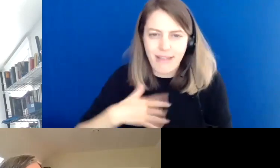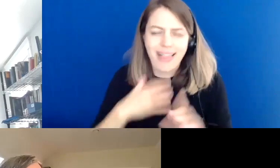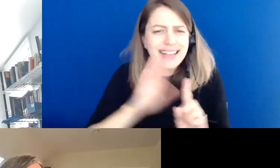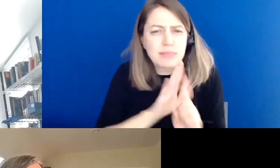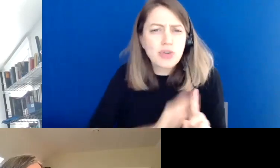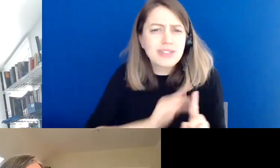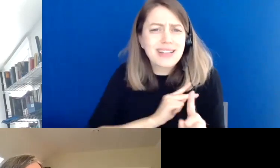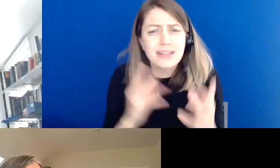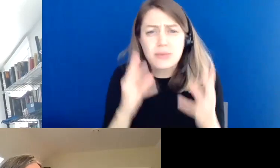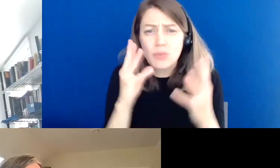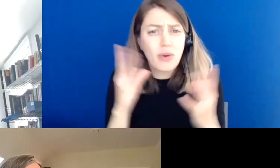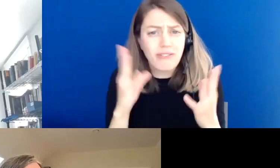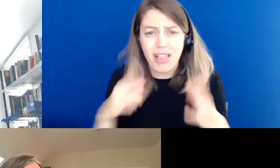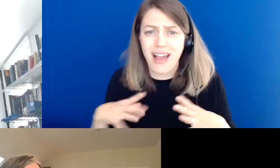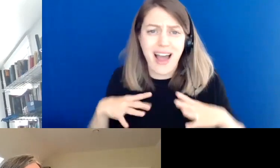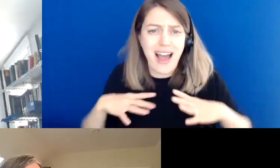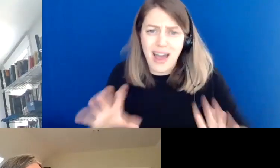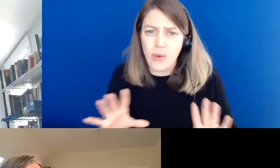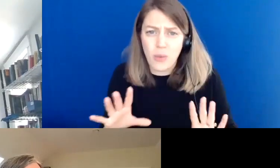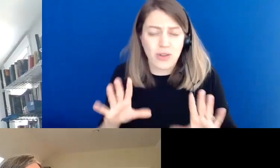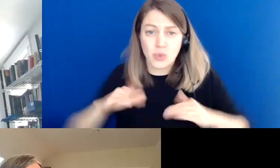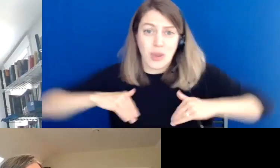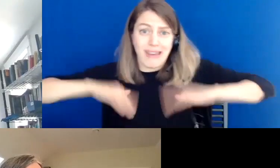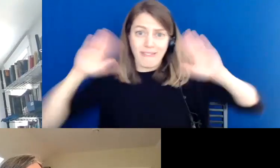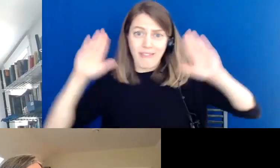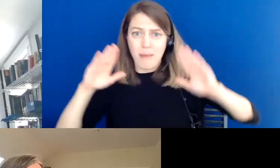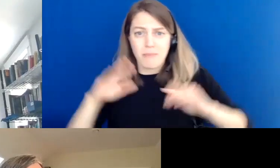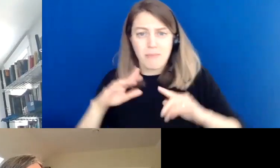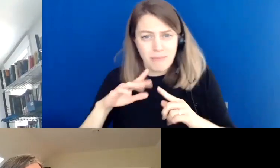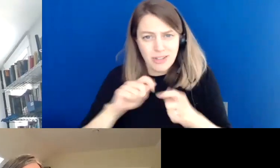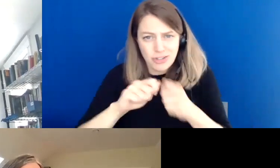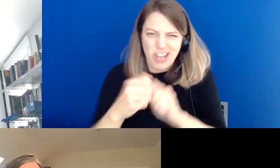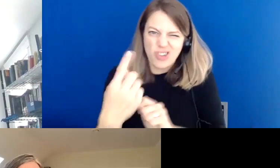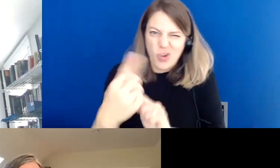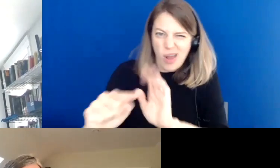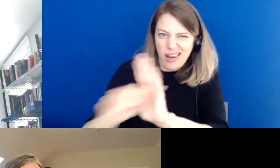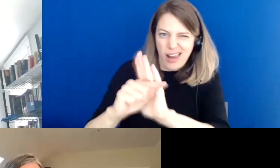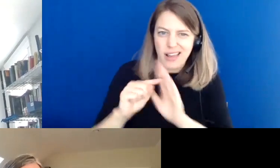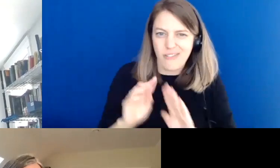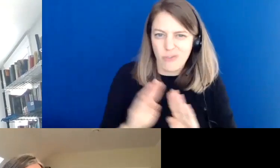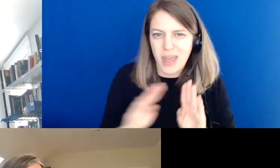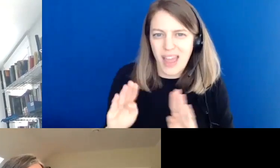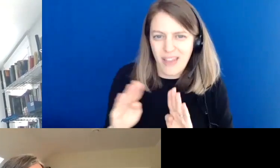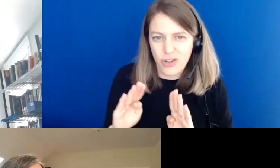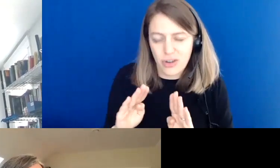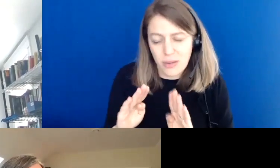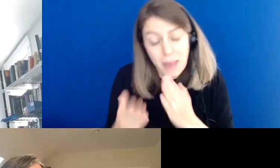to jeopardize that in the process of changing one negative behavior, dangerous as it might be.